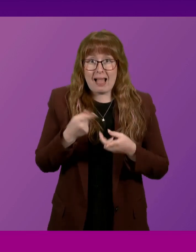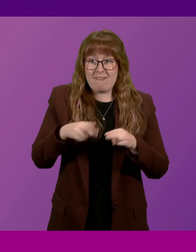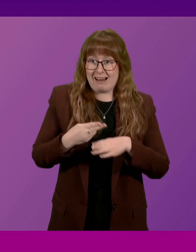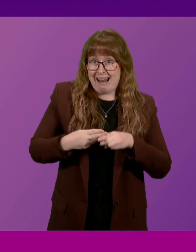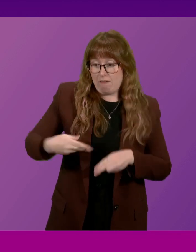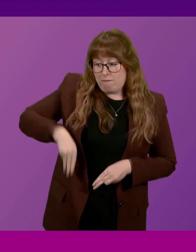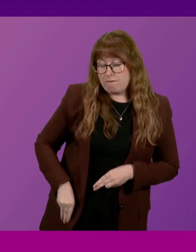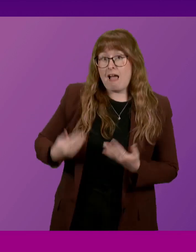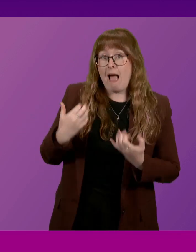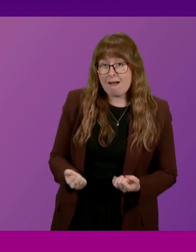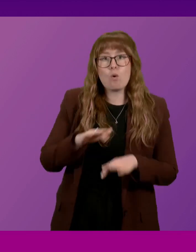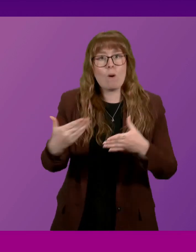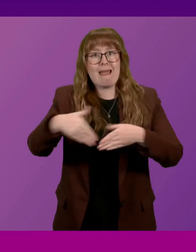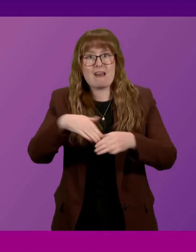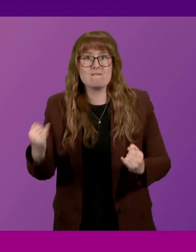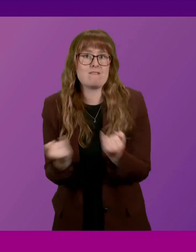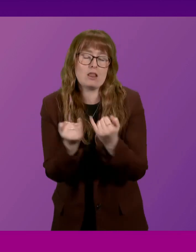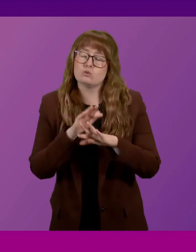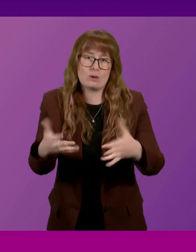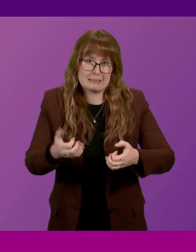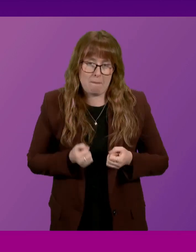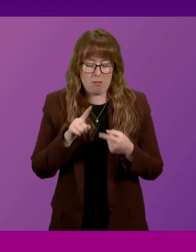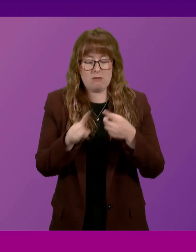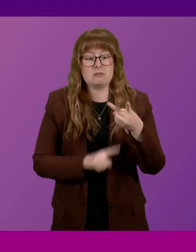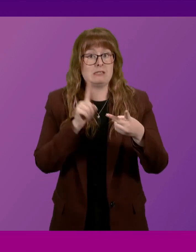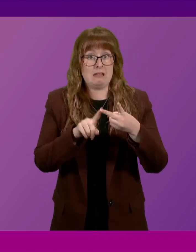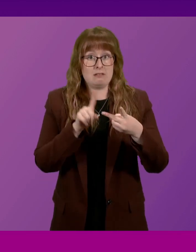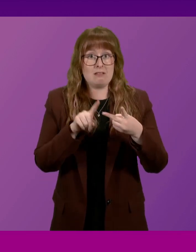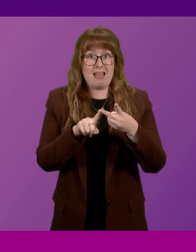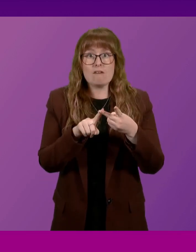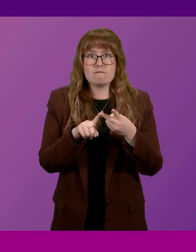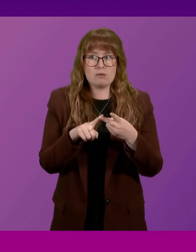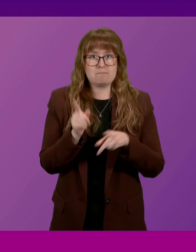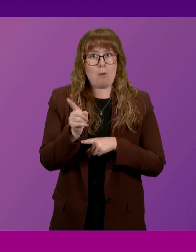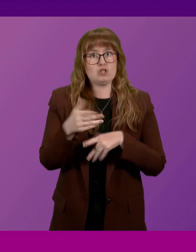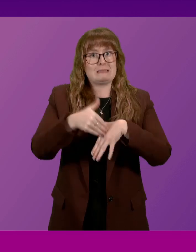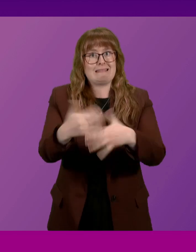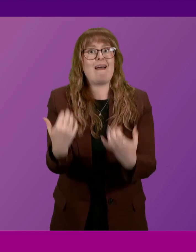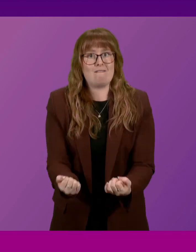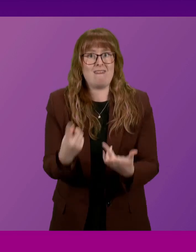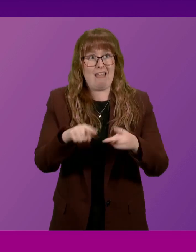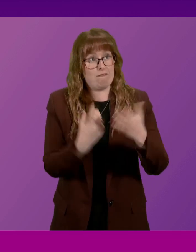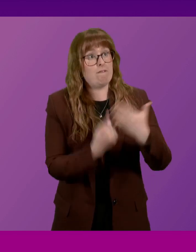and taking part in violence. Secondly, there is effective punishment when offences are committed.